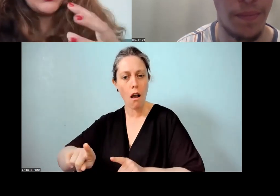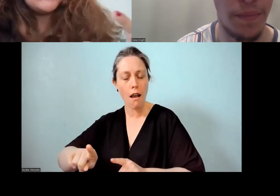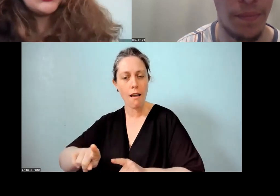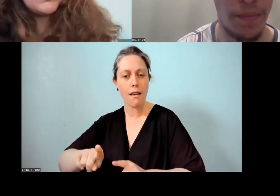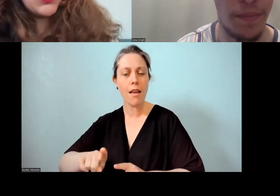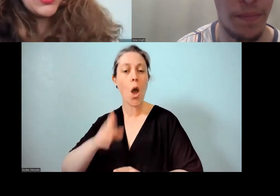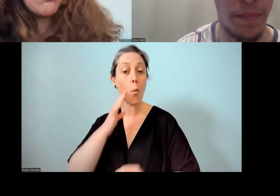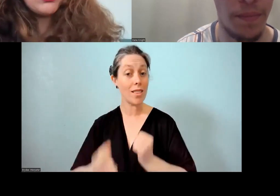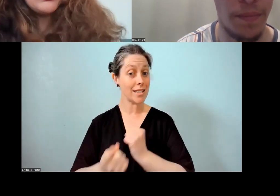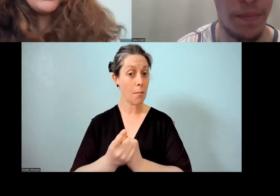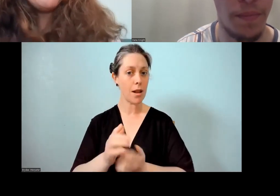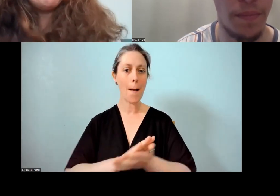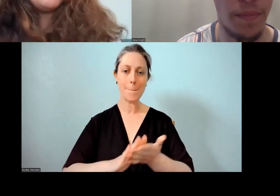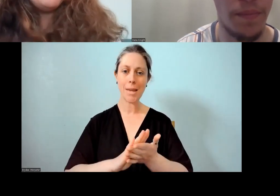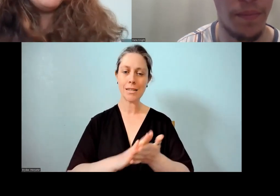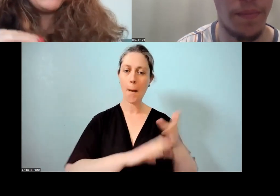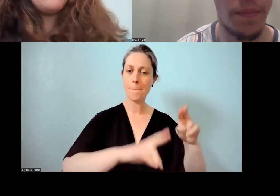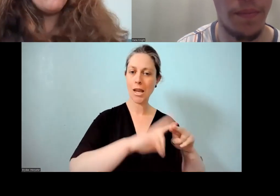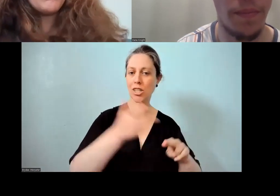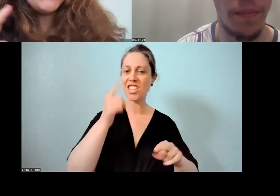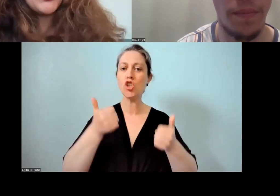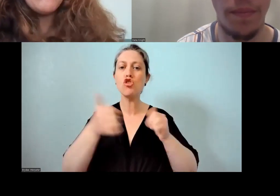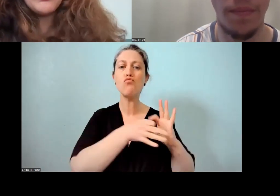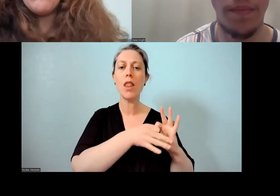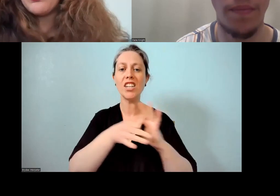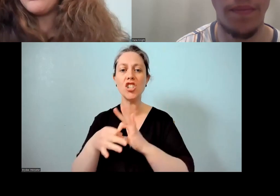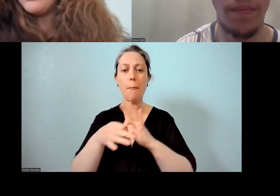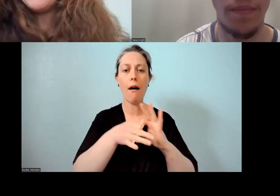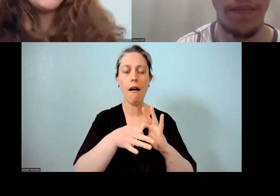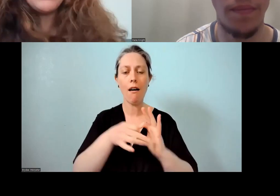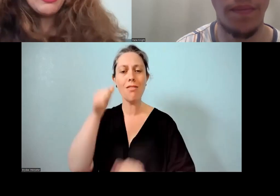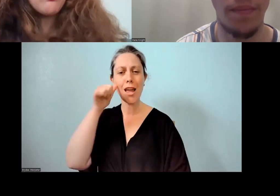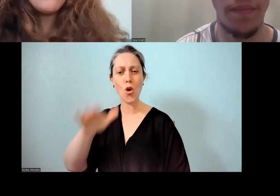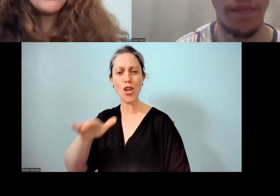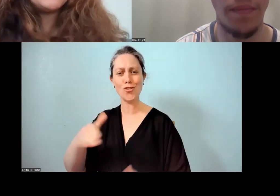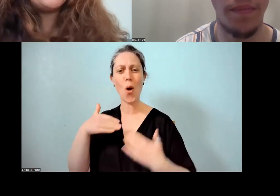relationships with them and when they know my child really well, it's allowed us